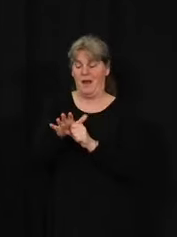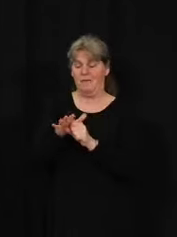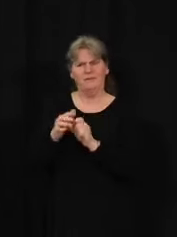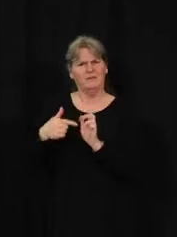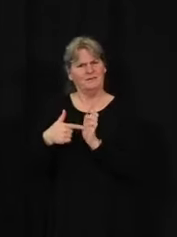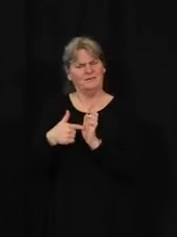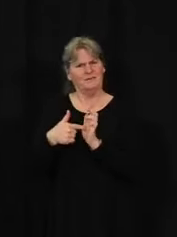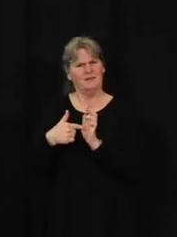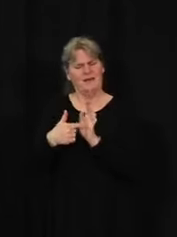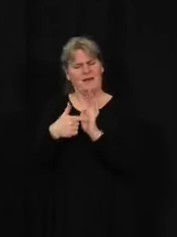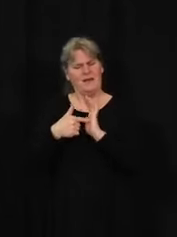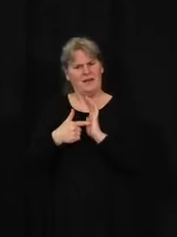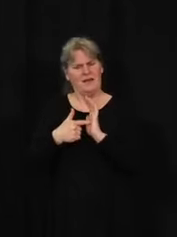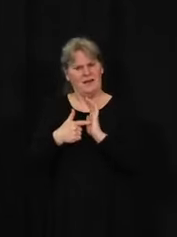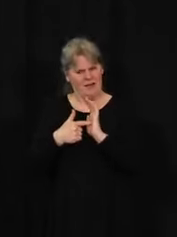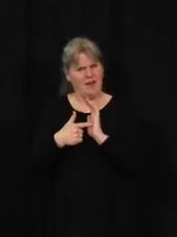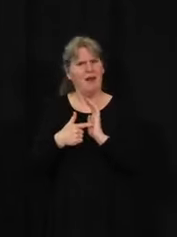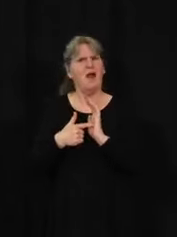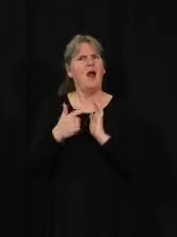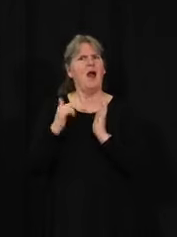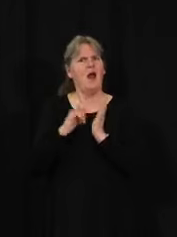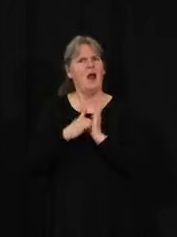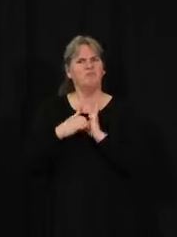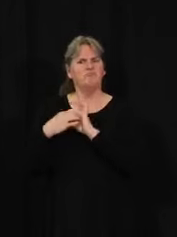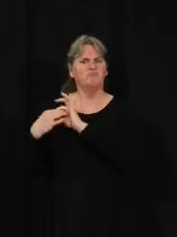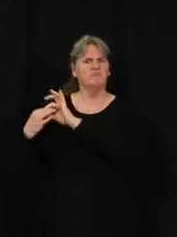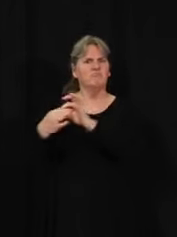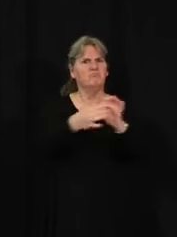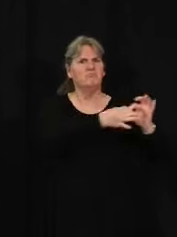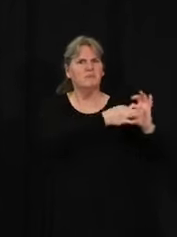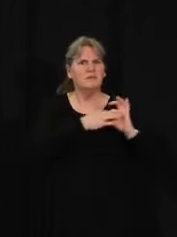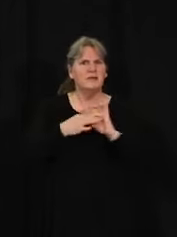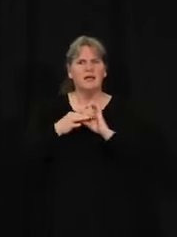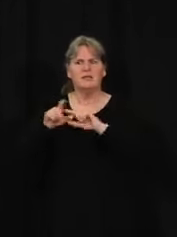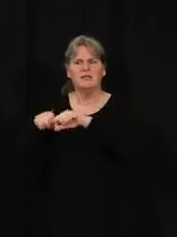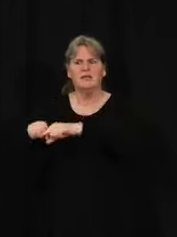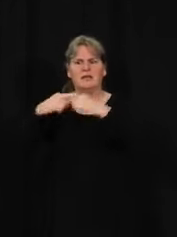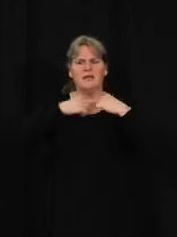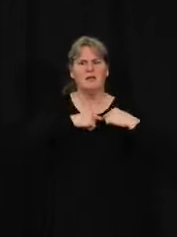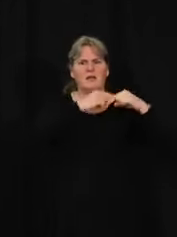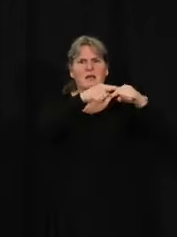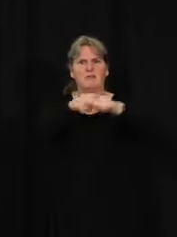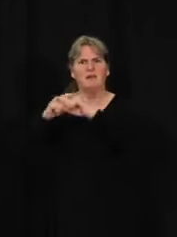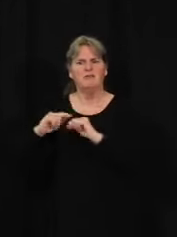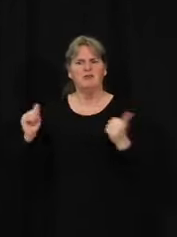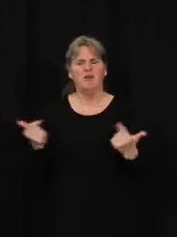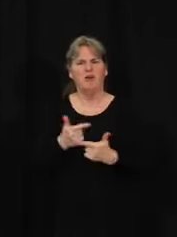highlighted though is how we are in extra blade connected and reliant on one another.